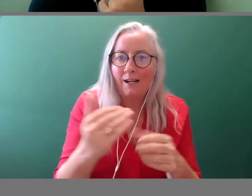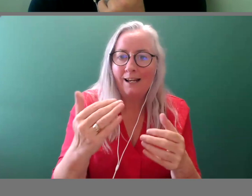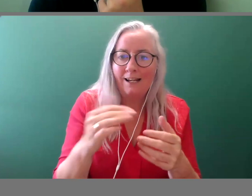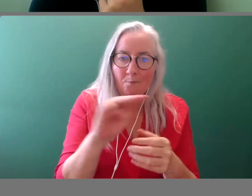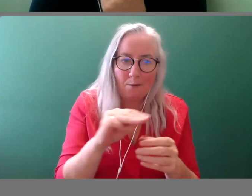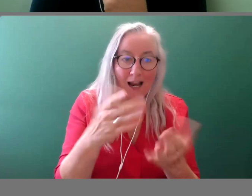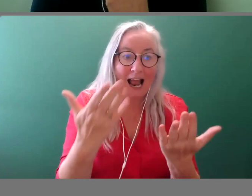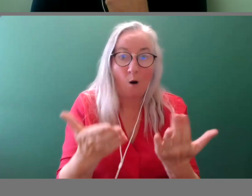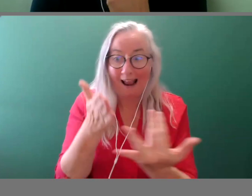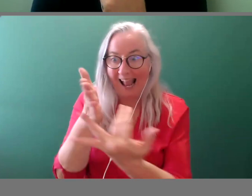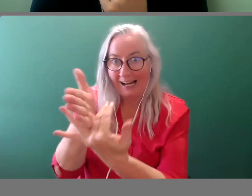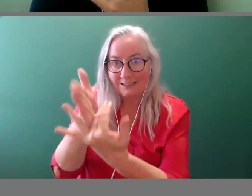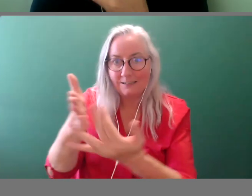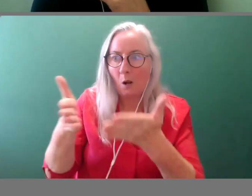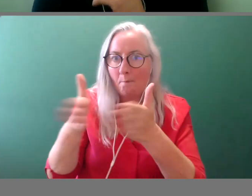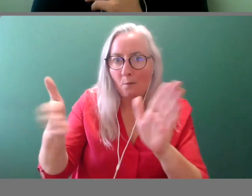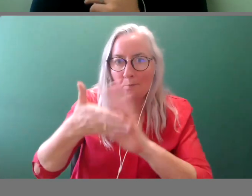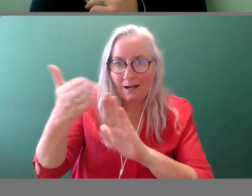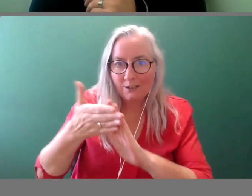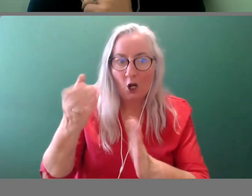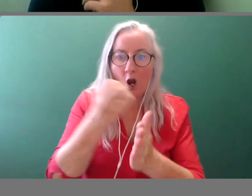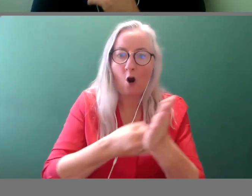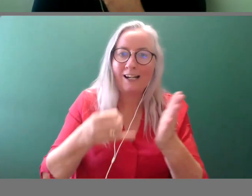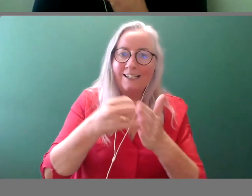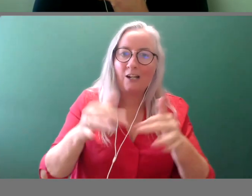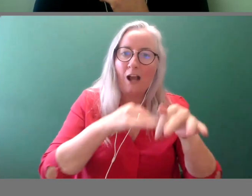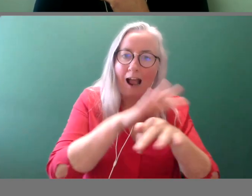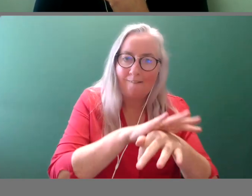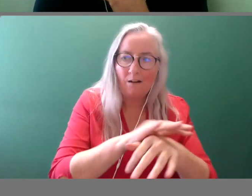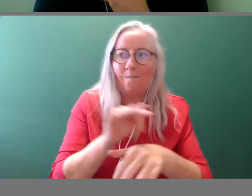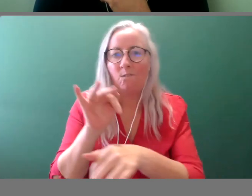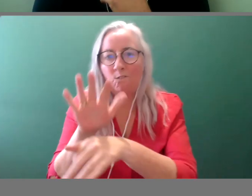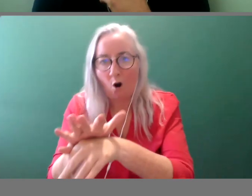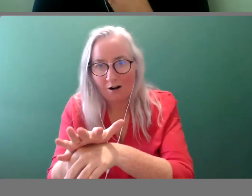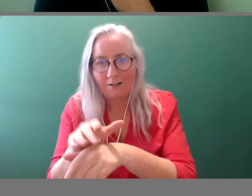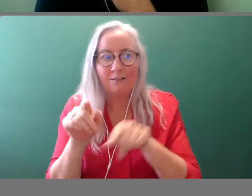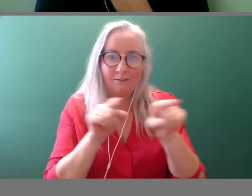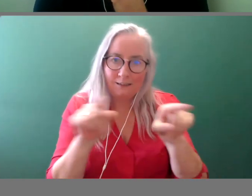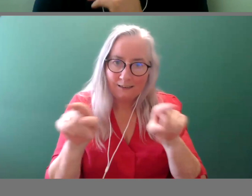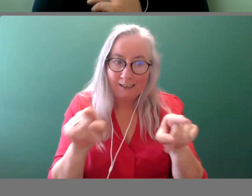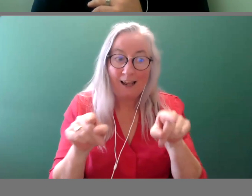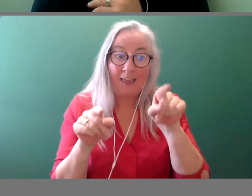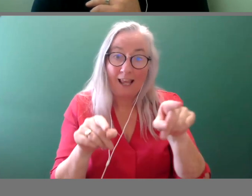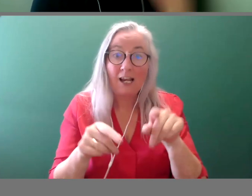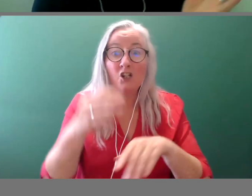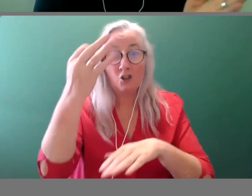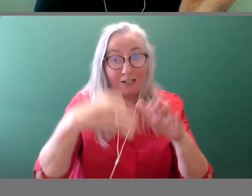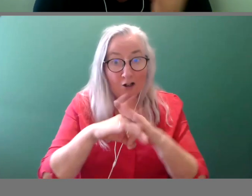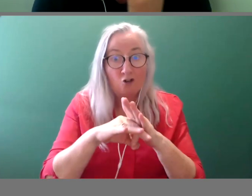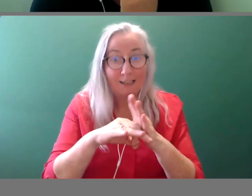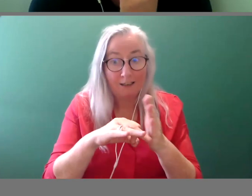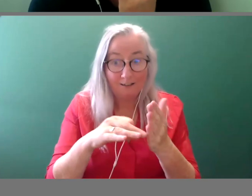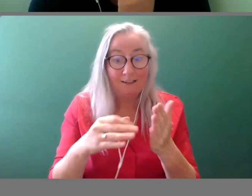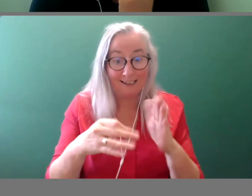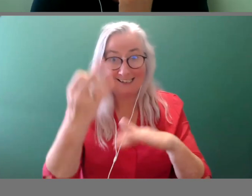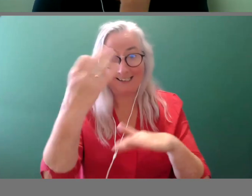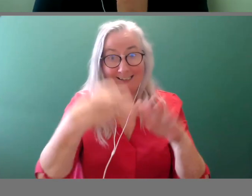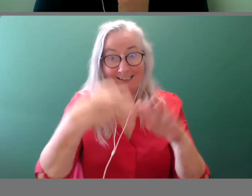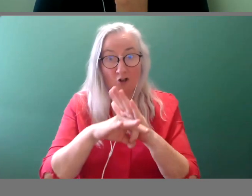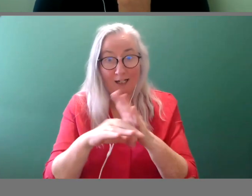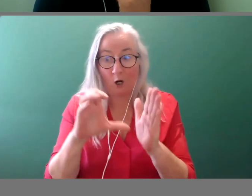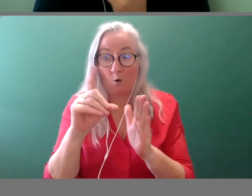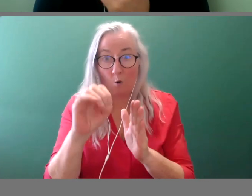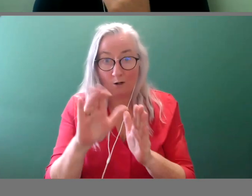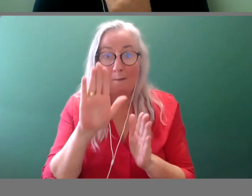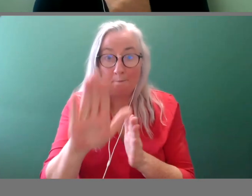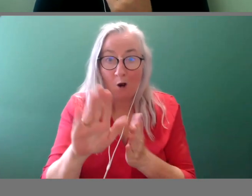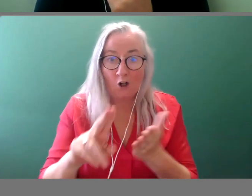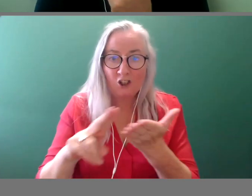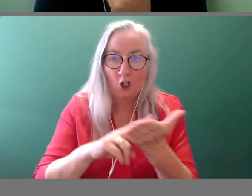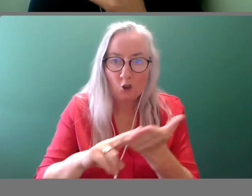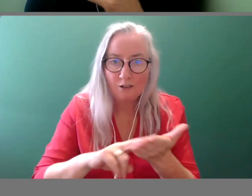buildings. It's a statutory instrument, the code should be used and adhered to by those responsible